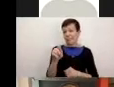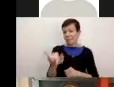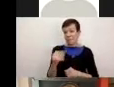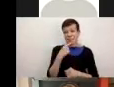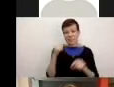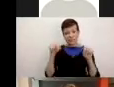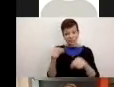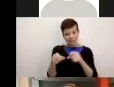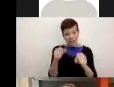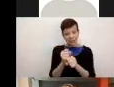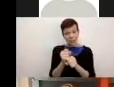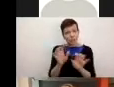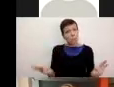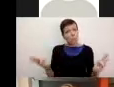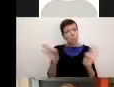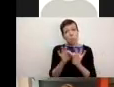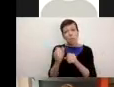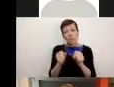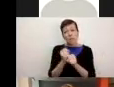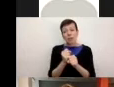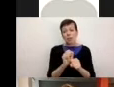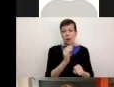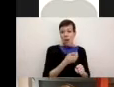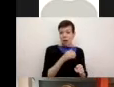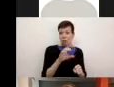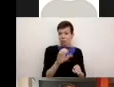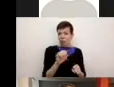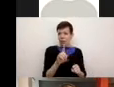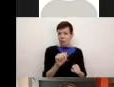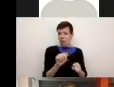We are in the final year of our four-year strategic plan and our four-year budget.